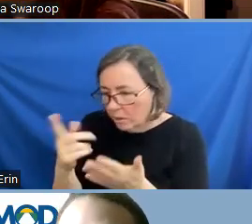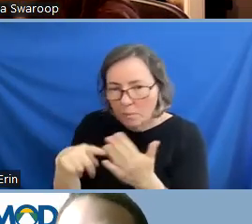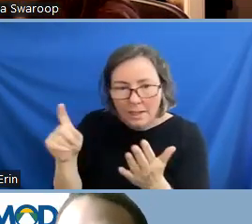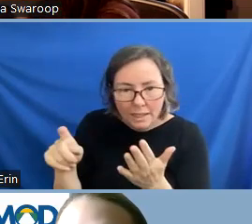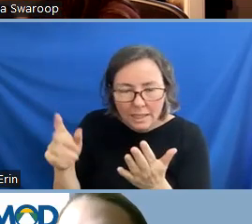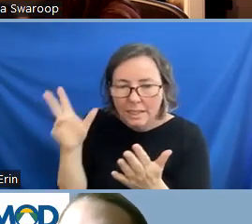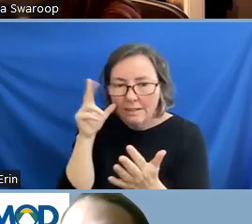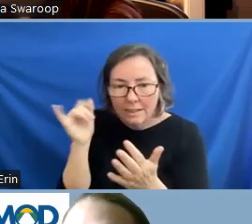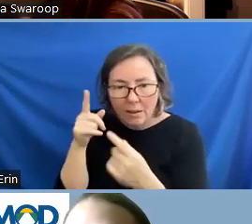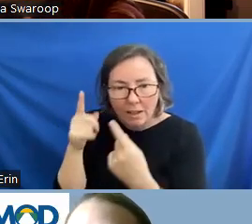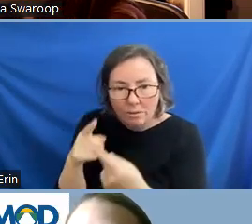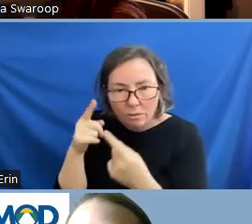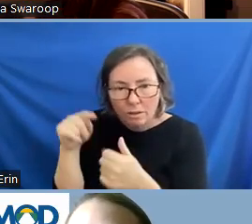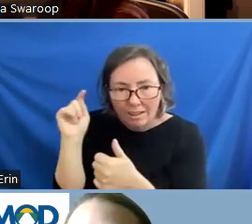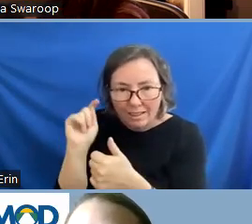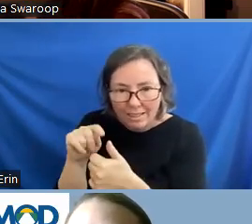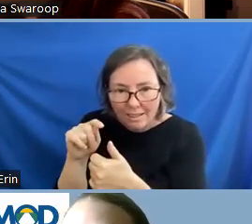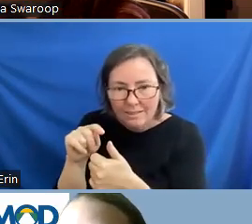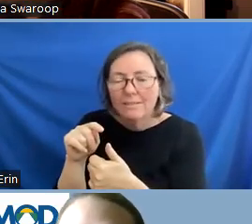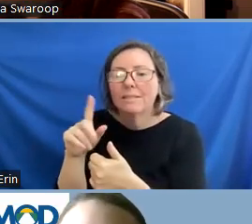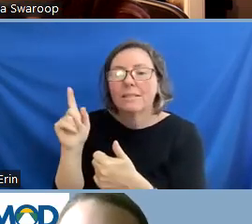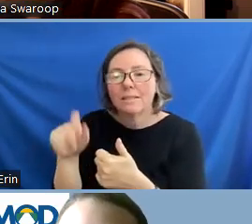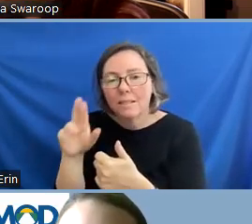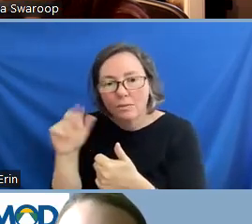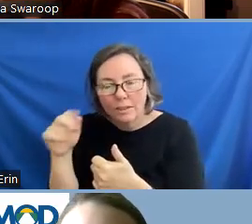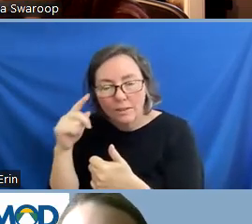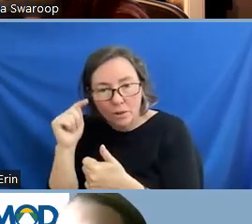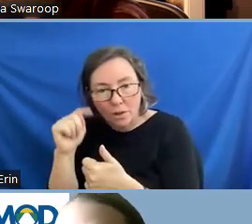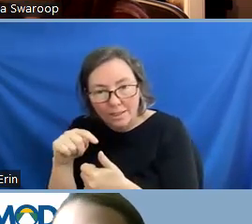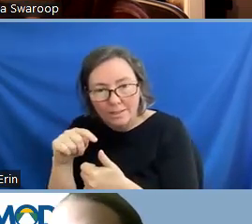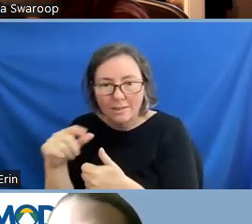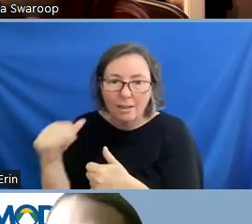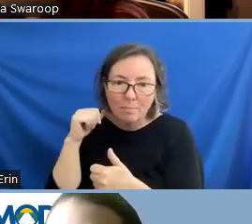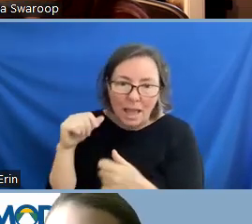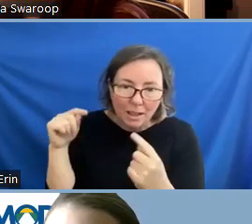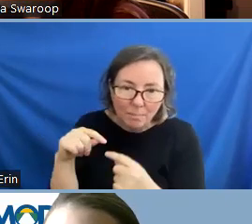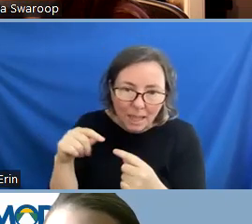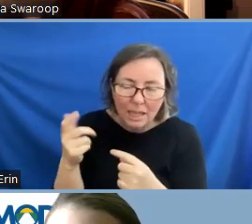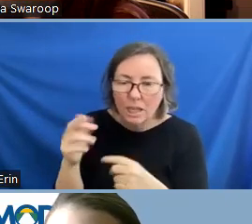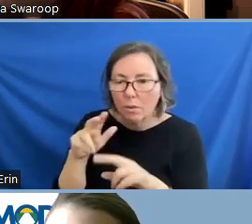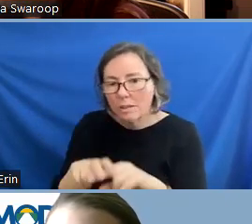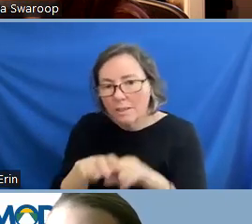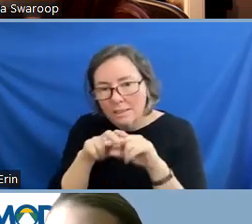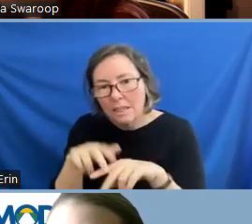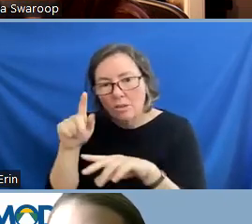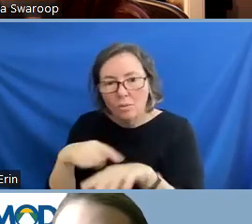having some back pain. Tell me about how that's effecting you on the job.